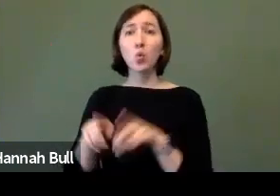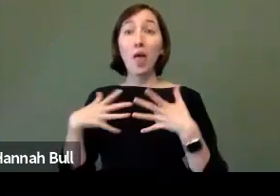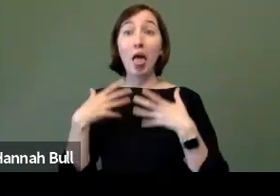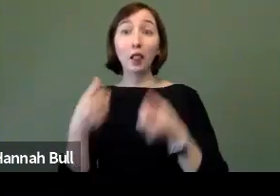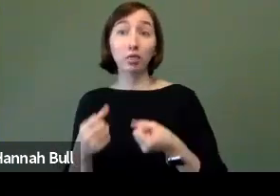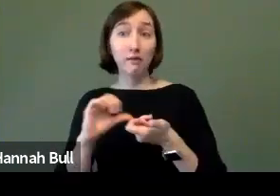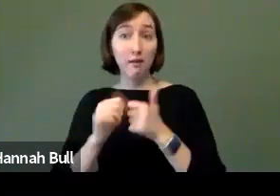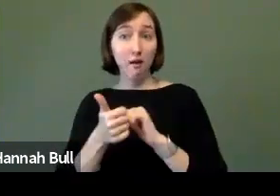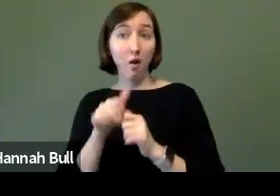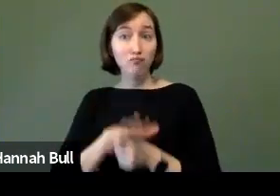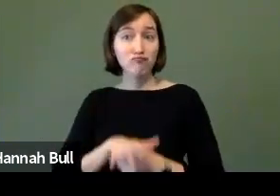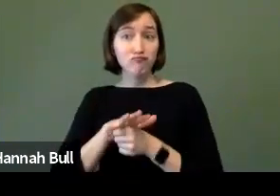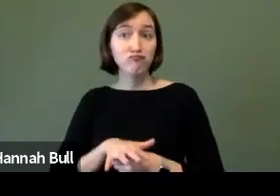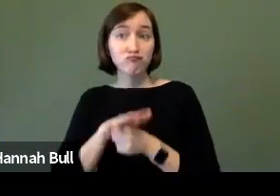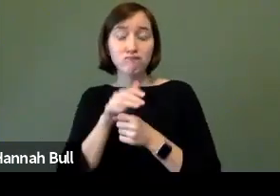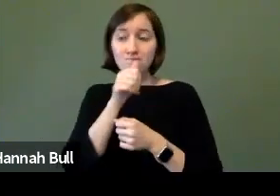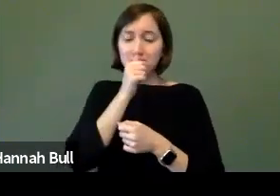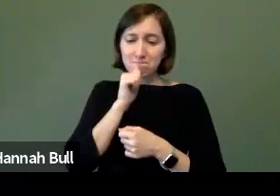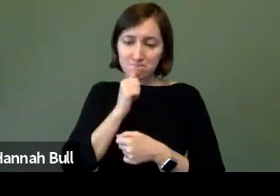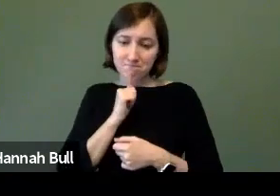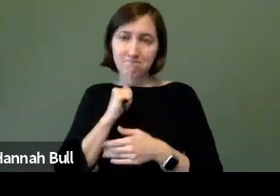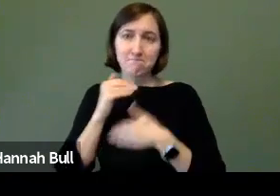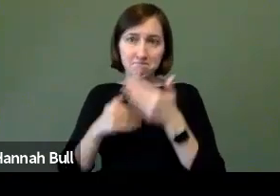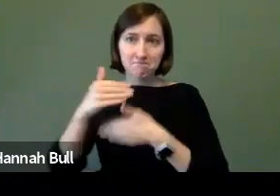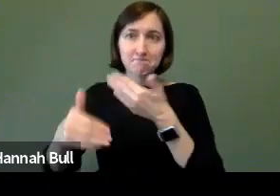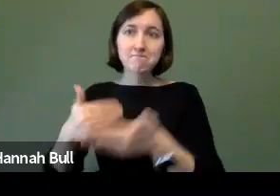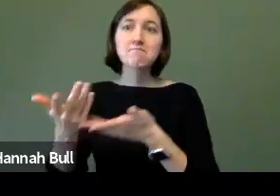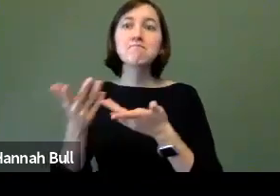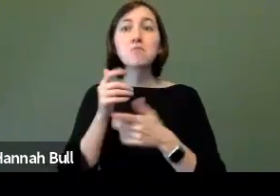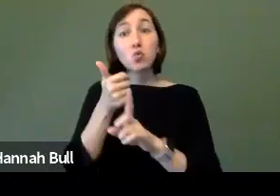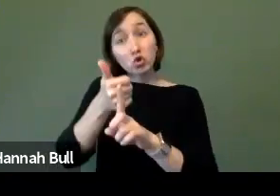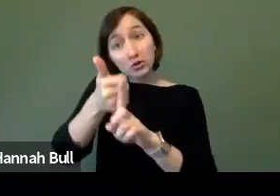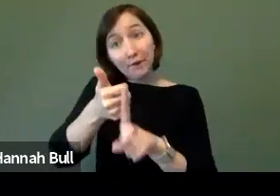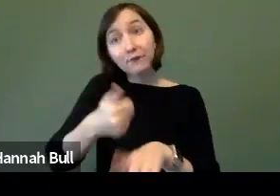so yourself and the community are stronger.